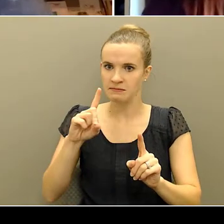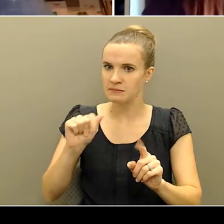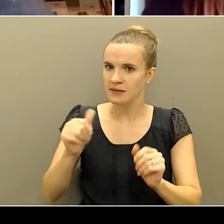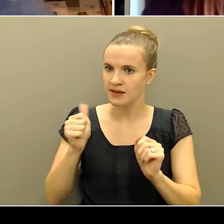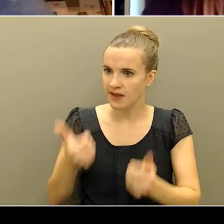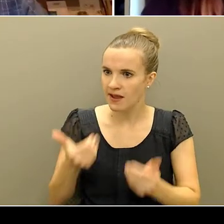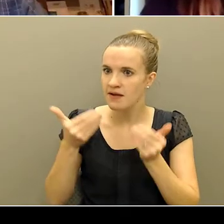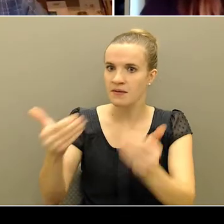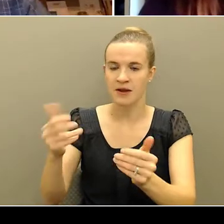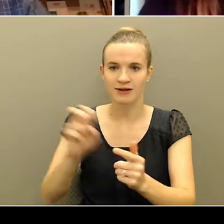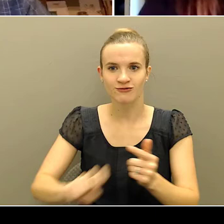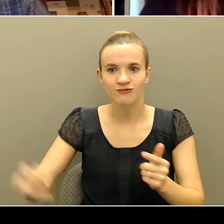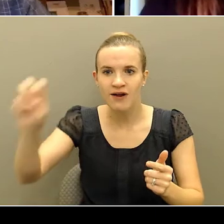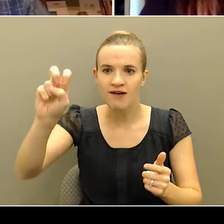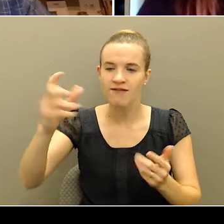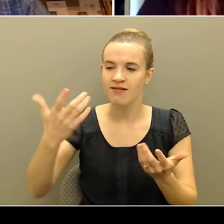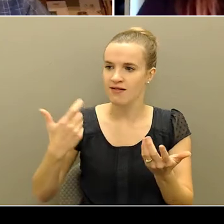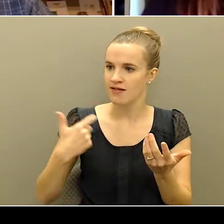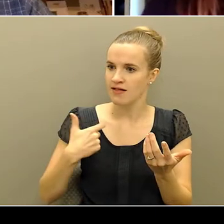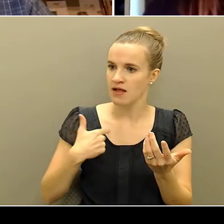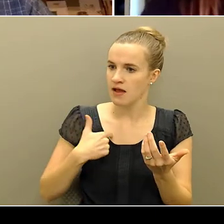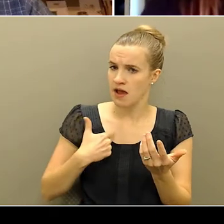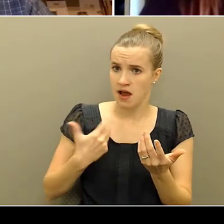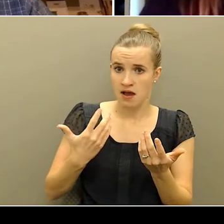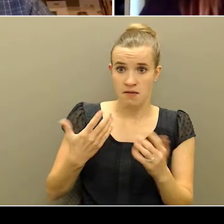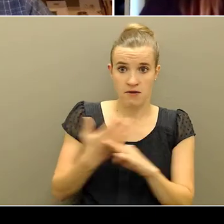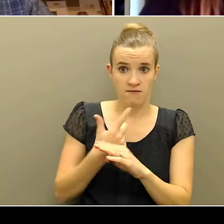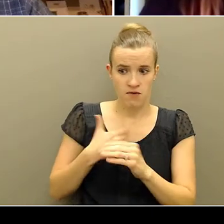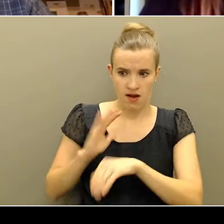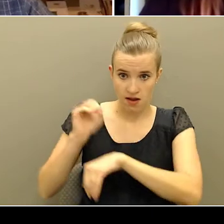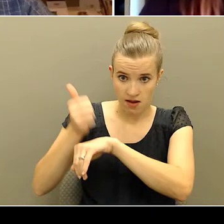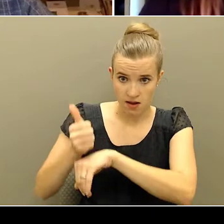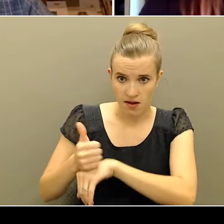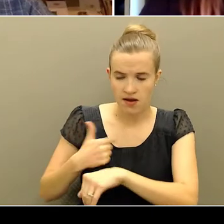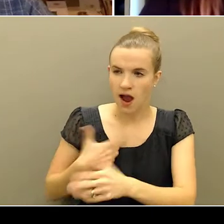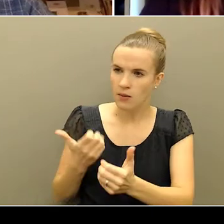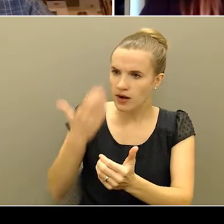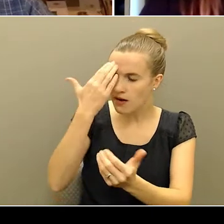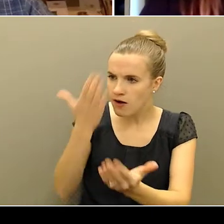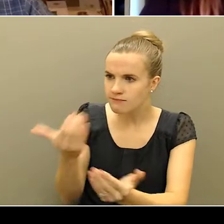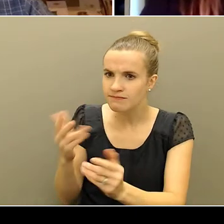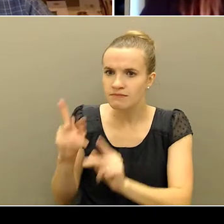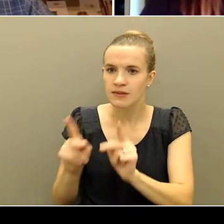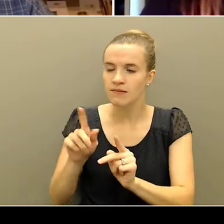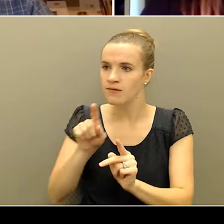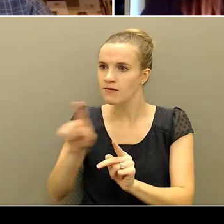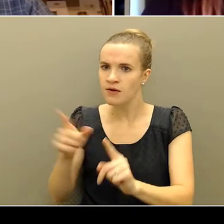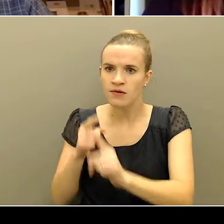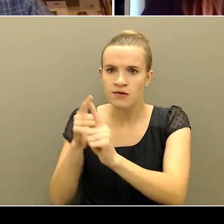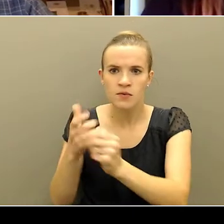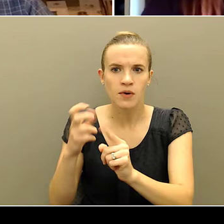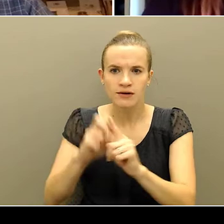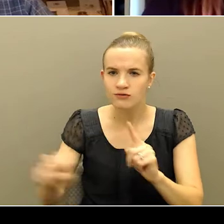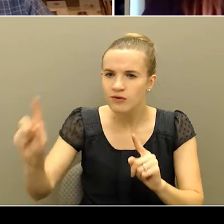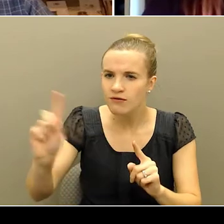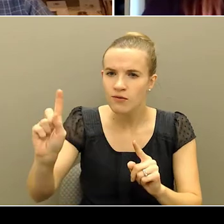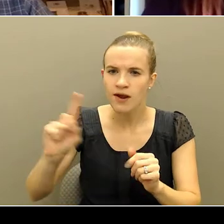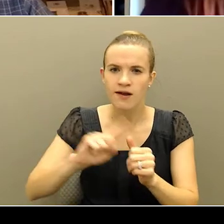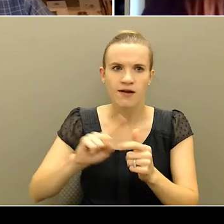with, what they're not willing to put up with, just to give like a vast array of different activities and things that can be done, you know, for people who have